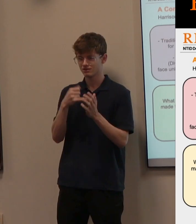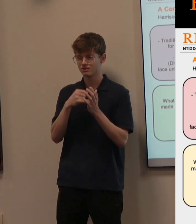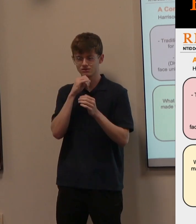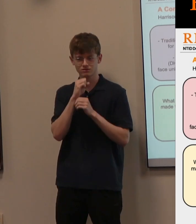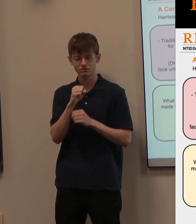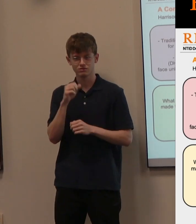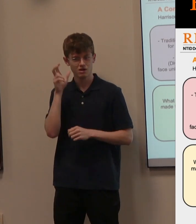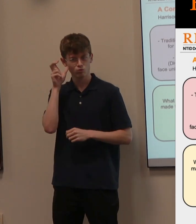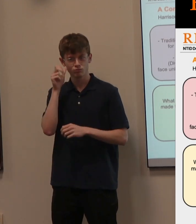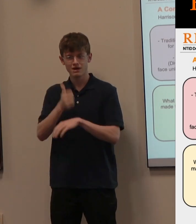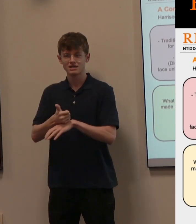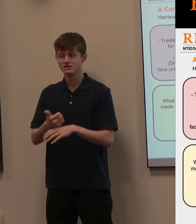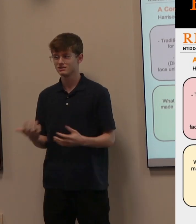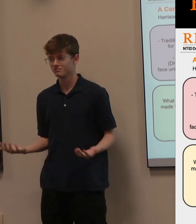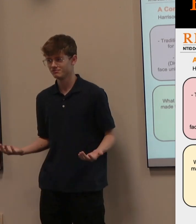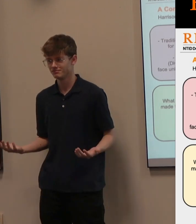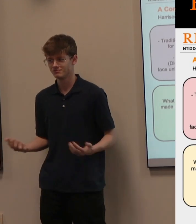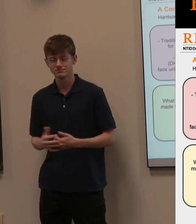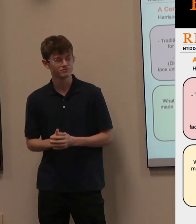if it is auditory based?